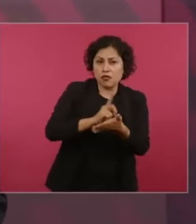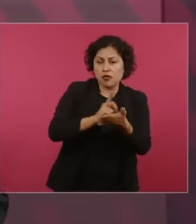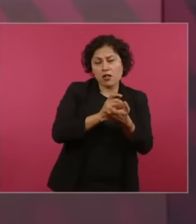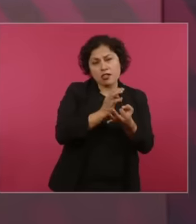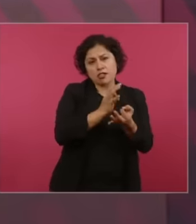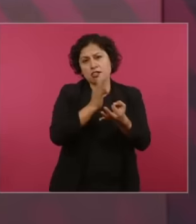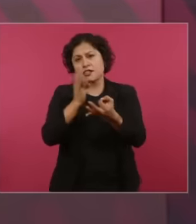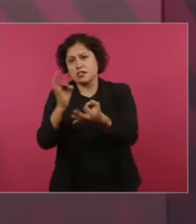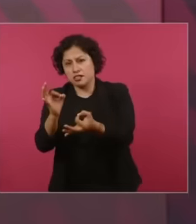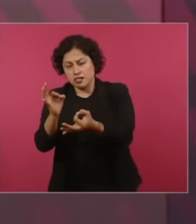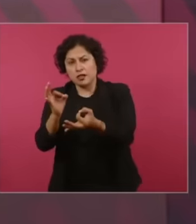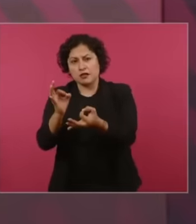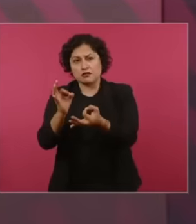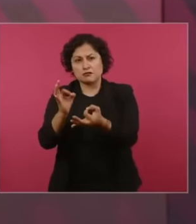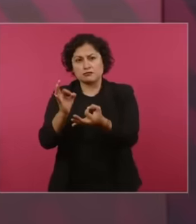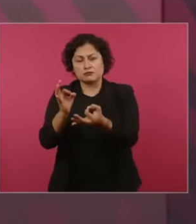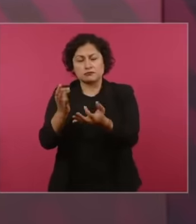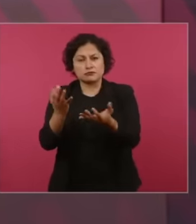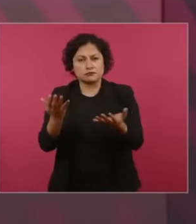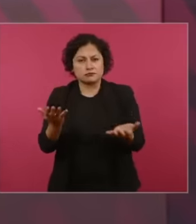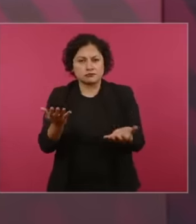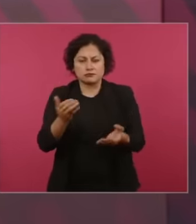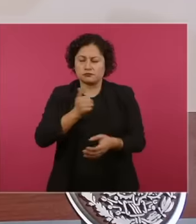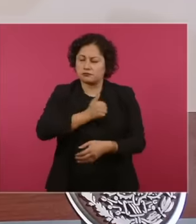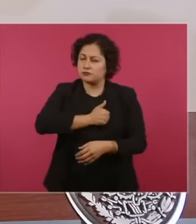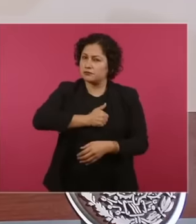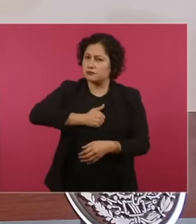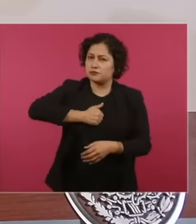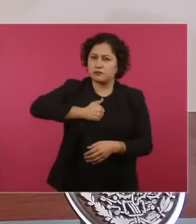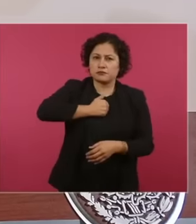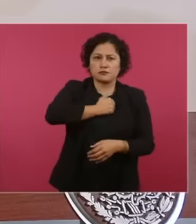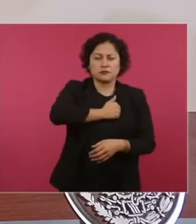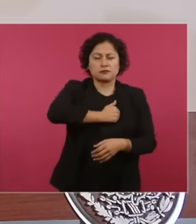100,000 young people die every year from the use of